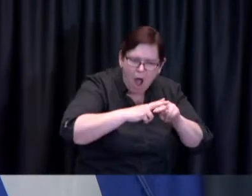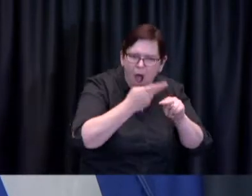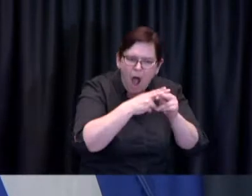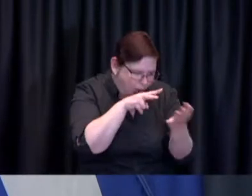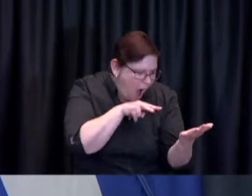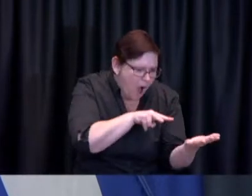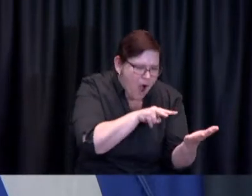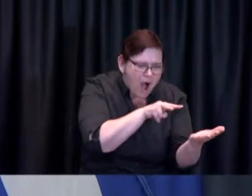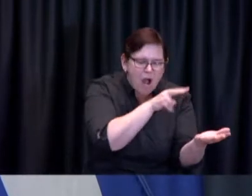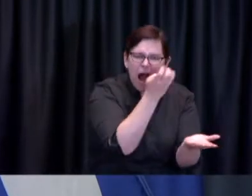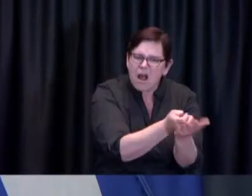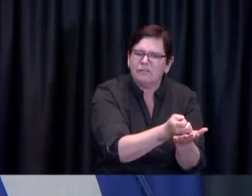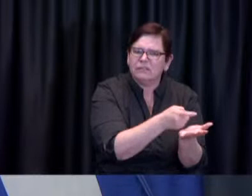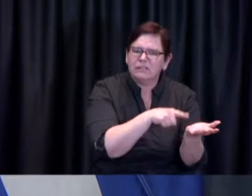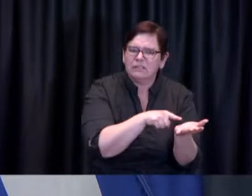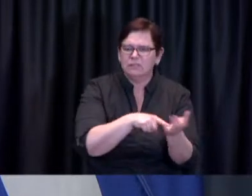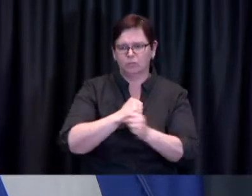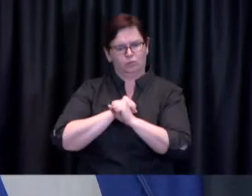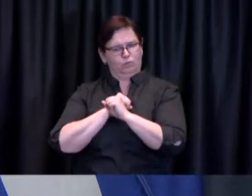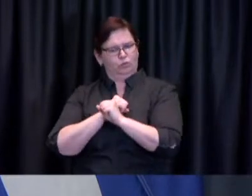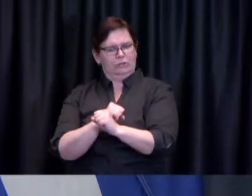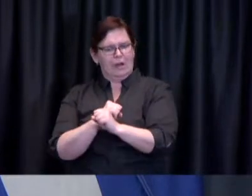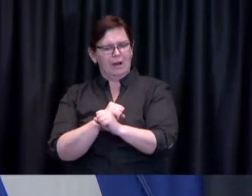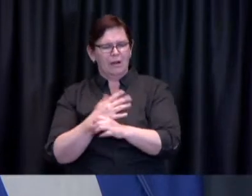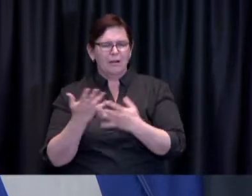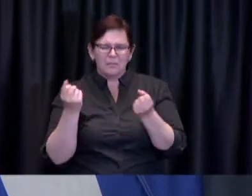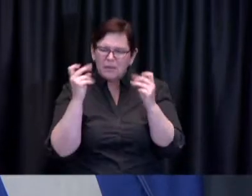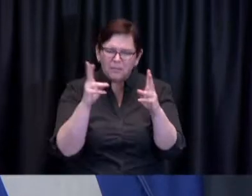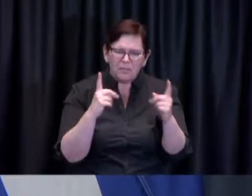some people have asked me why there's so little talk about the Moderna vaccine